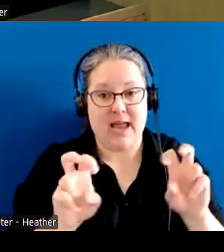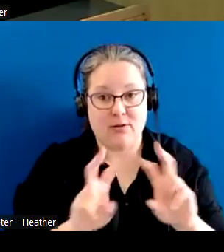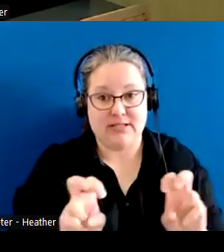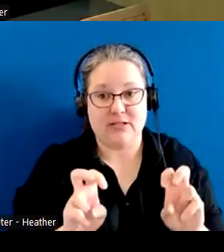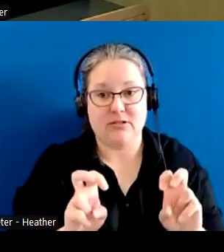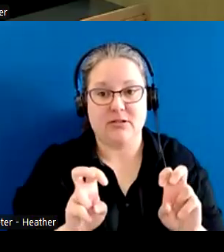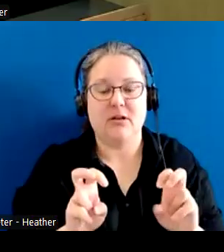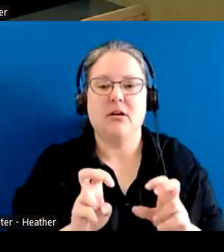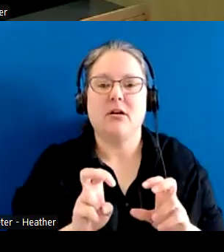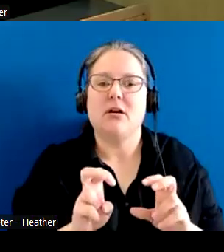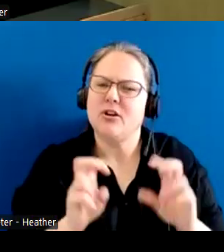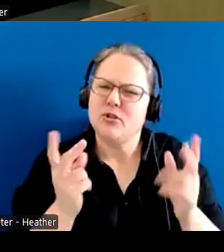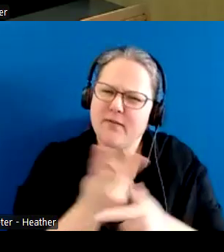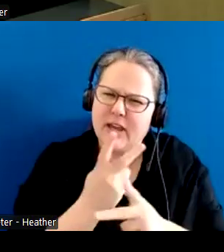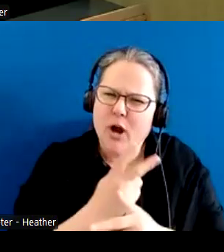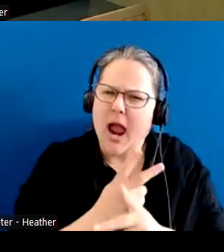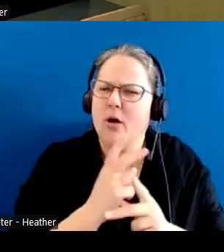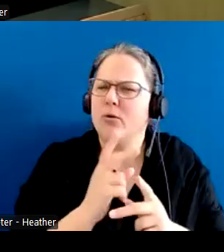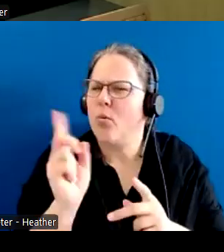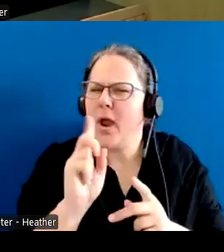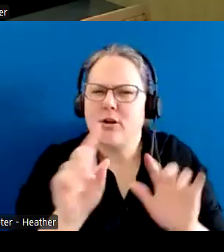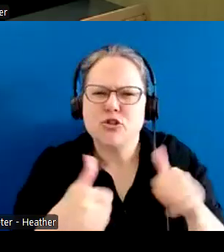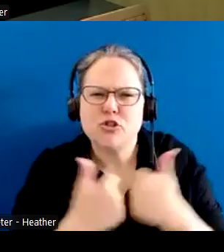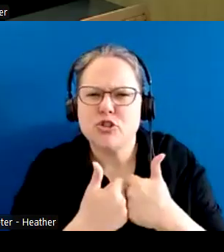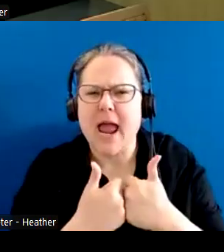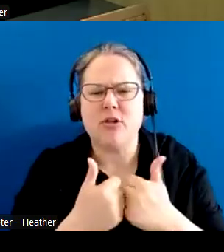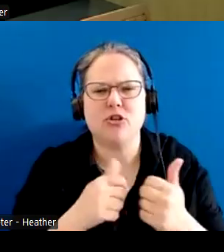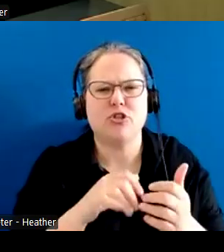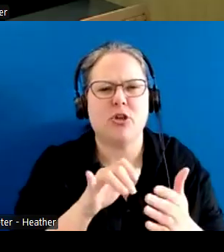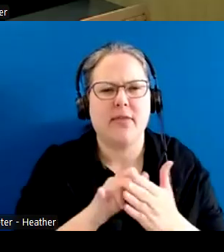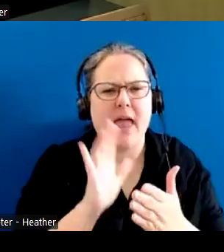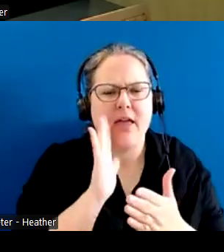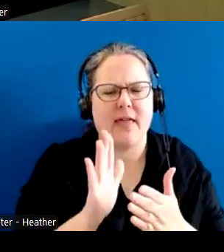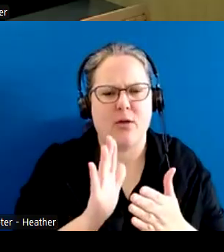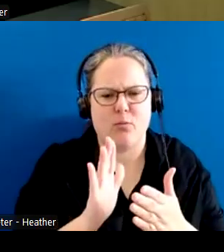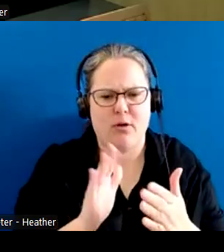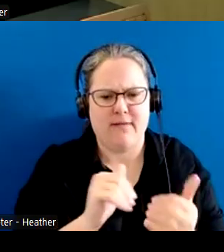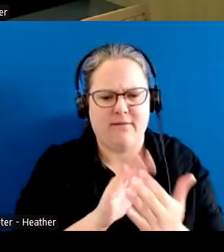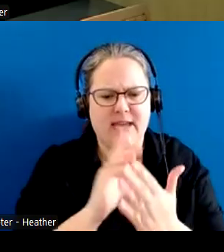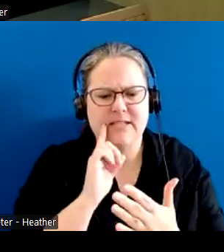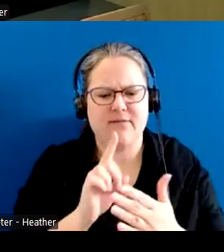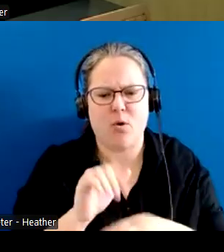um would get at what these challenges are um that that the field faced in submission and review. Um